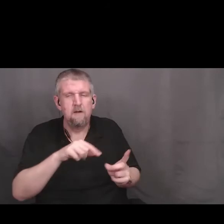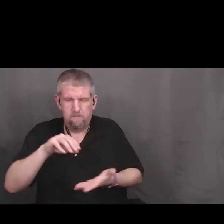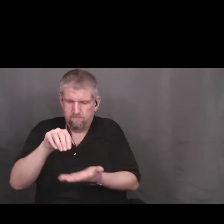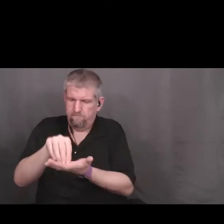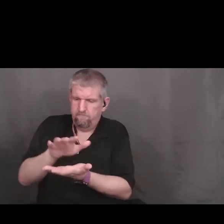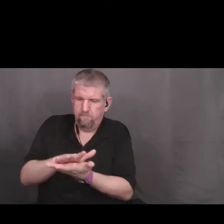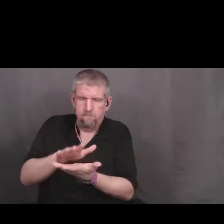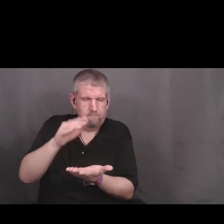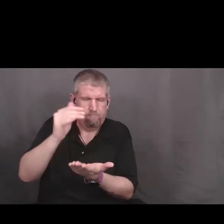to be listed on the IPE.